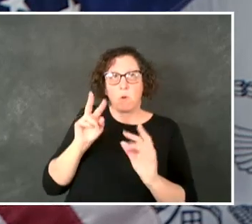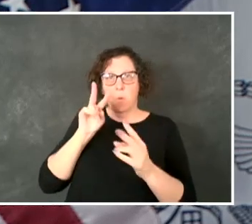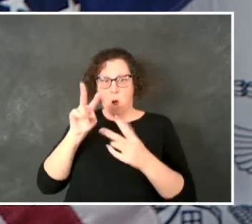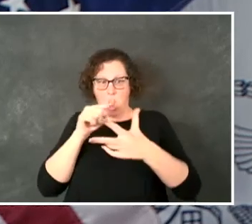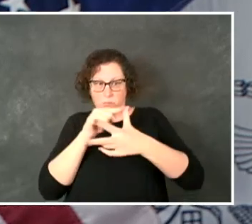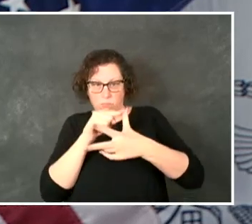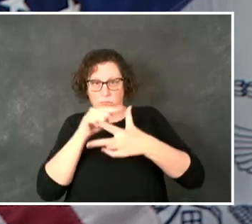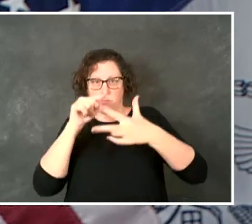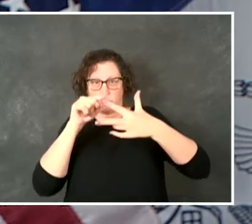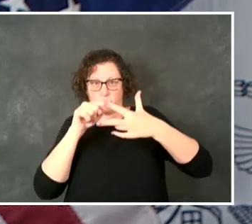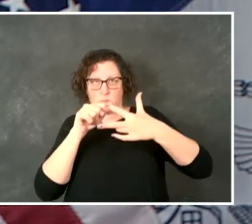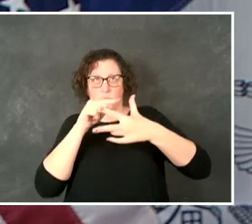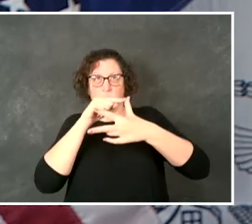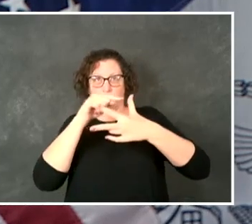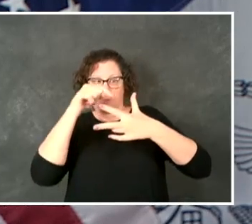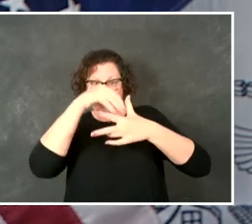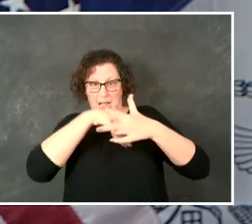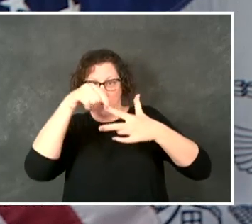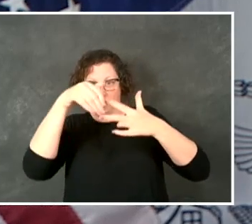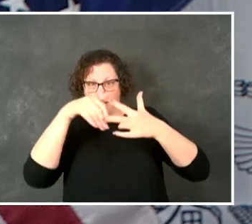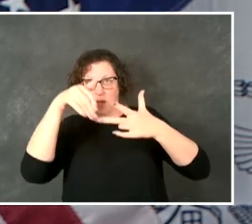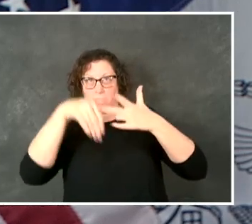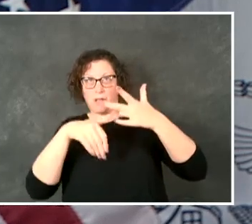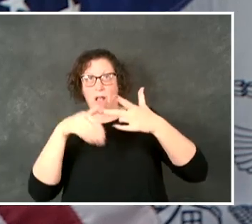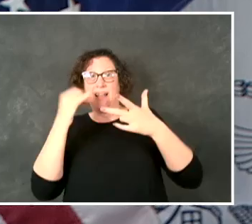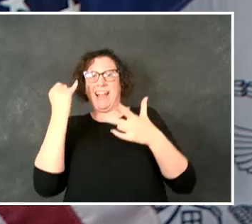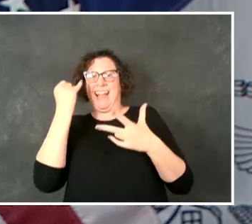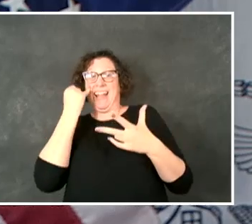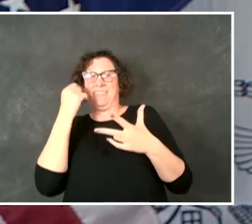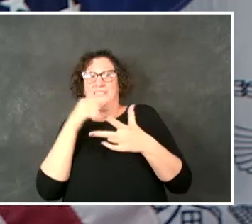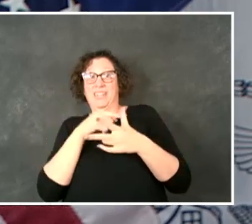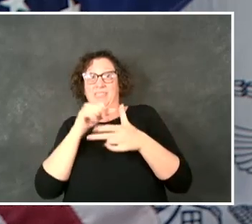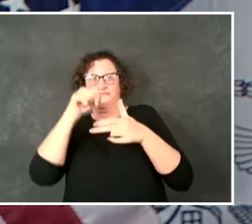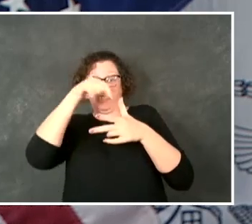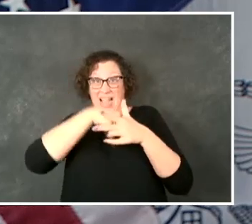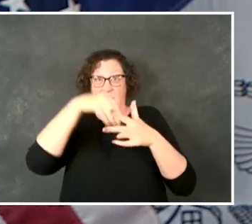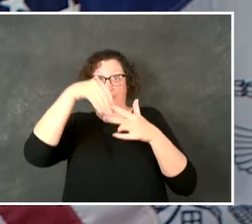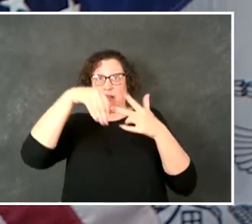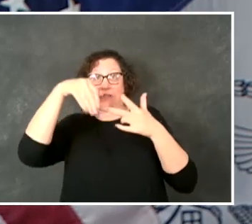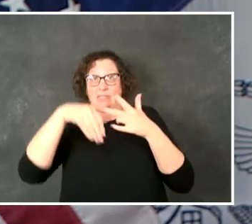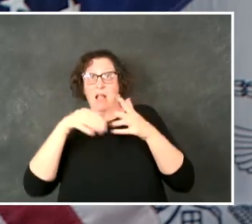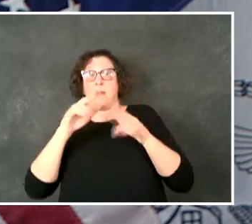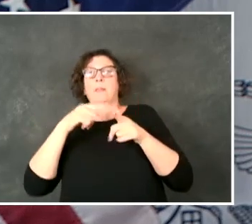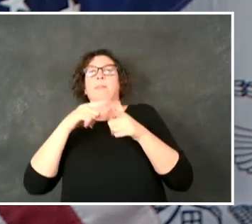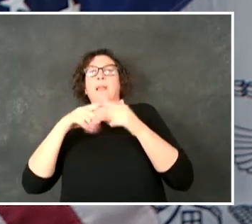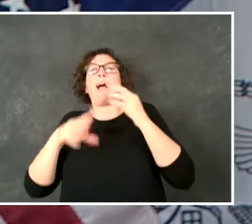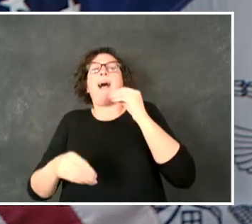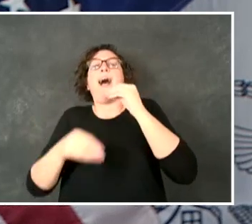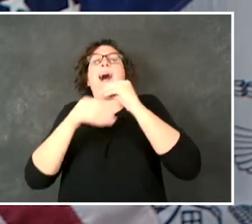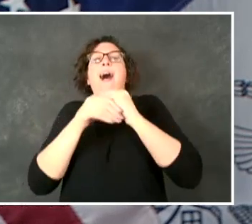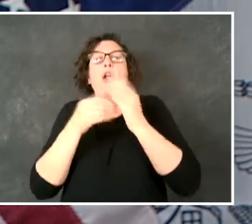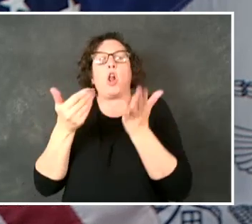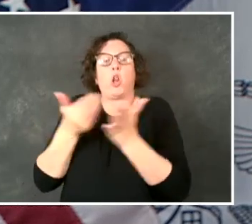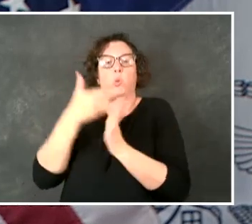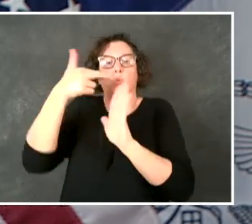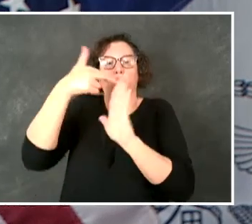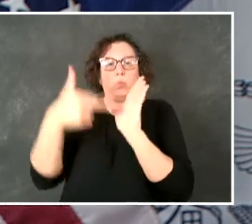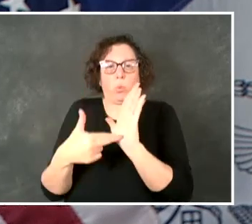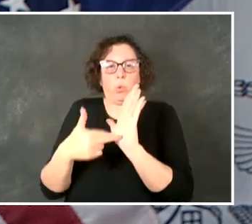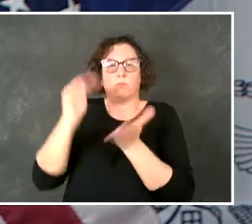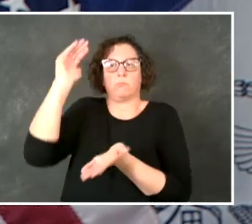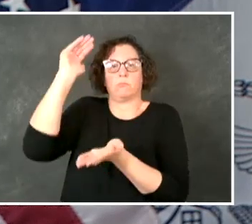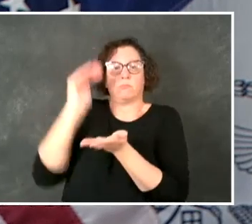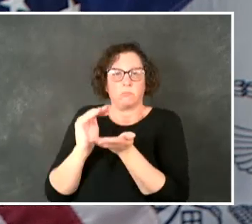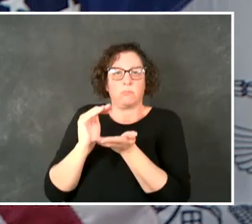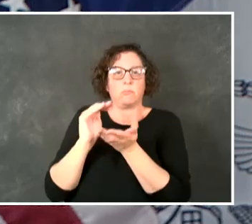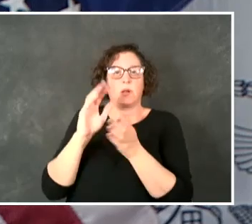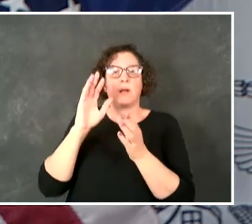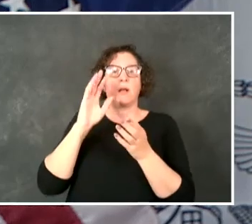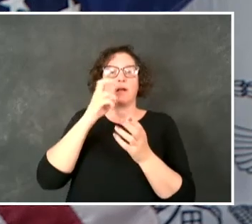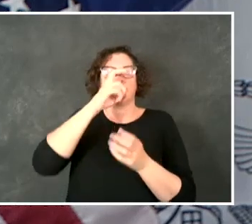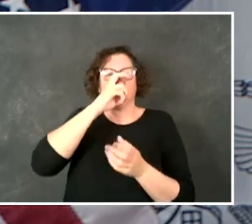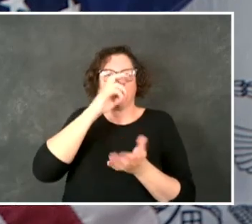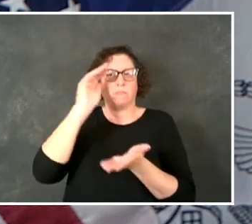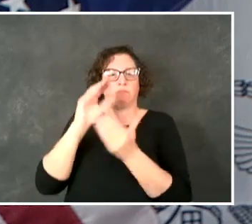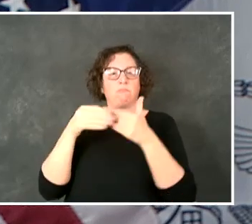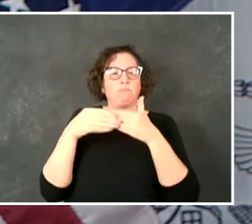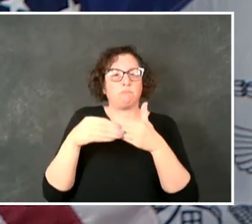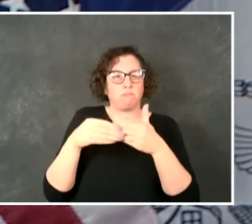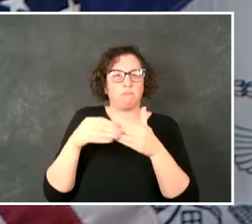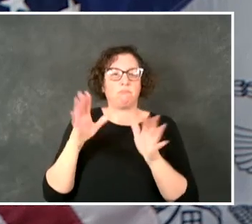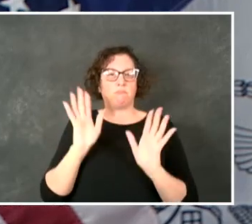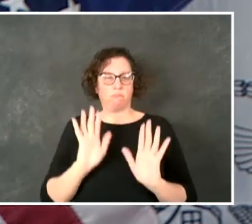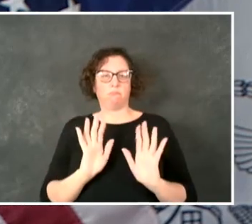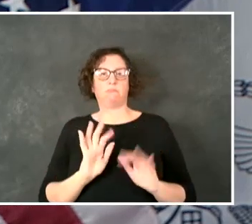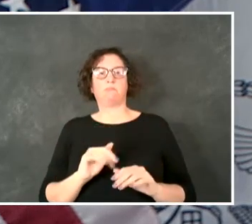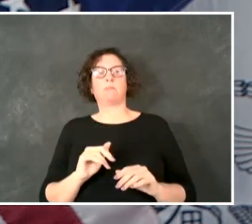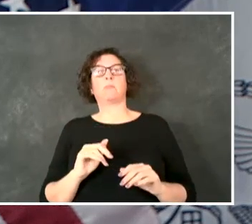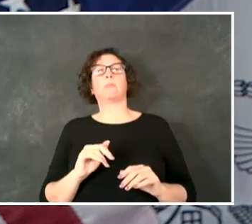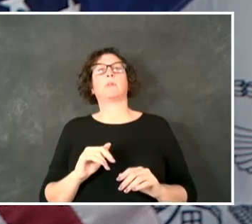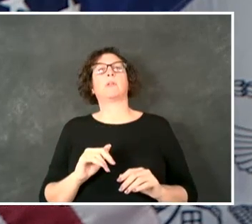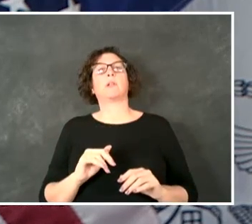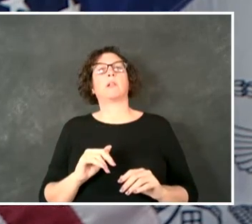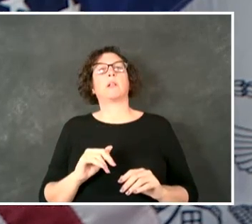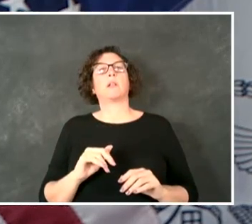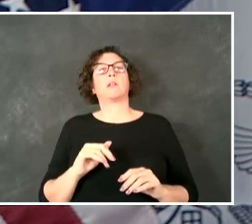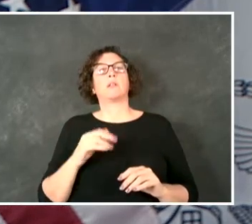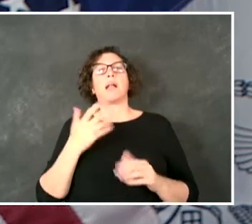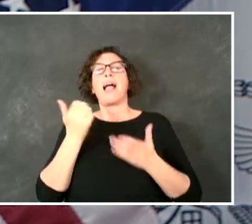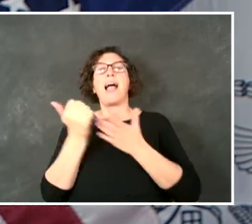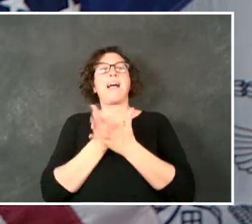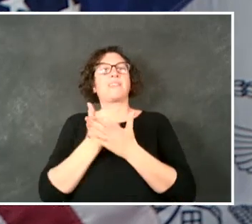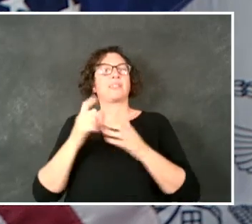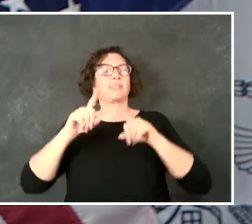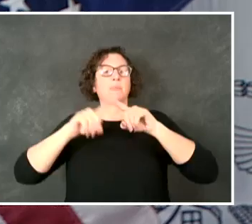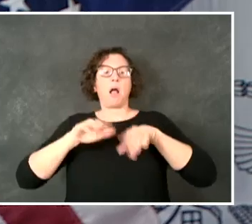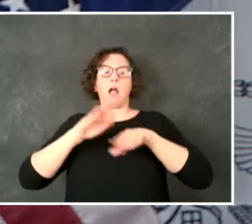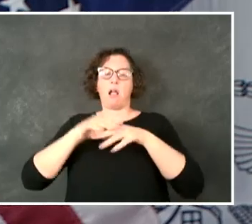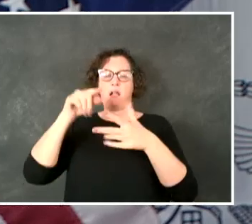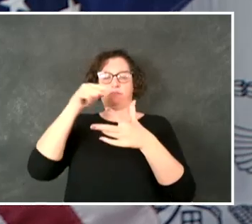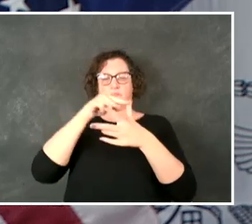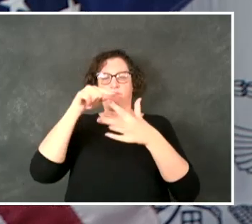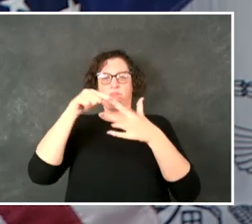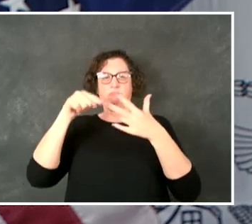STARTING IN MAY.